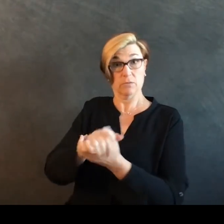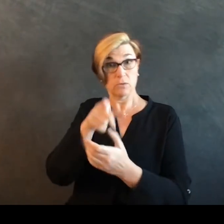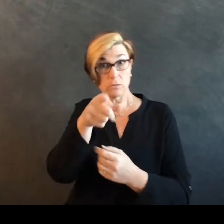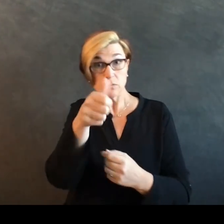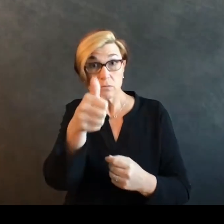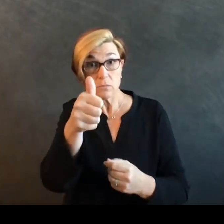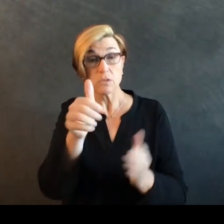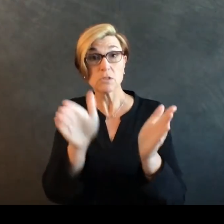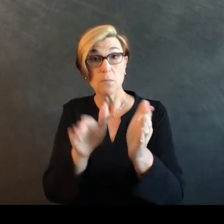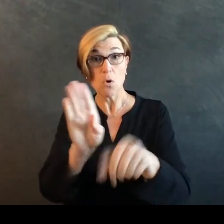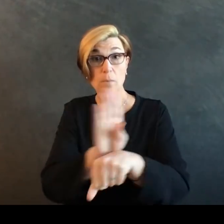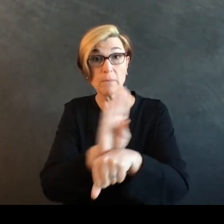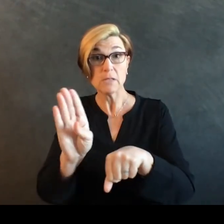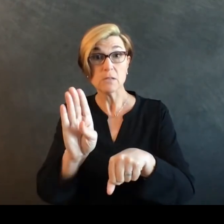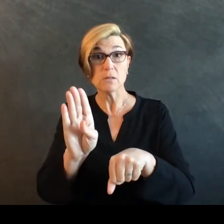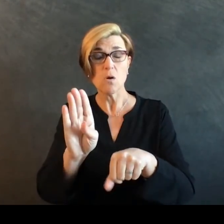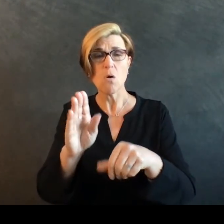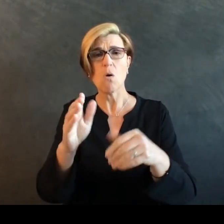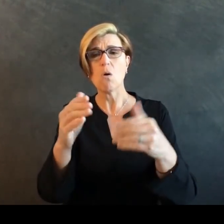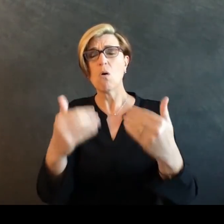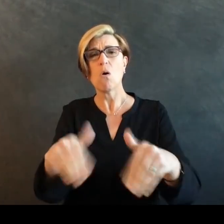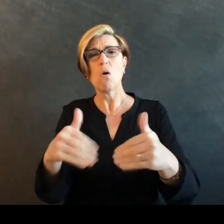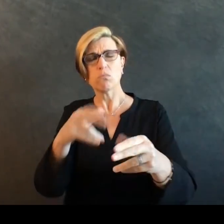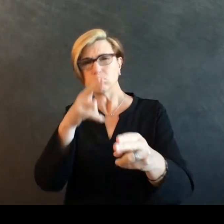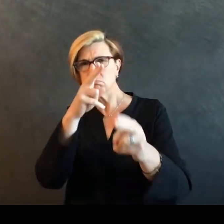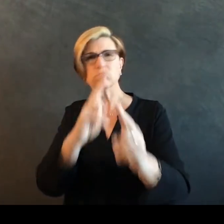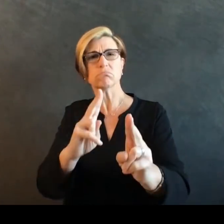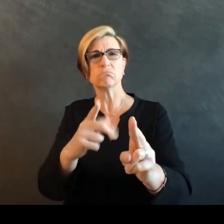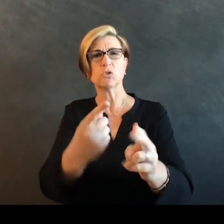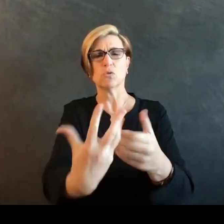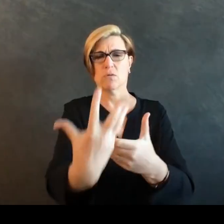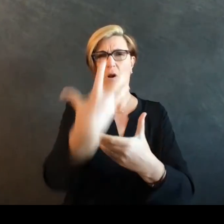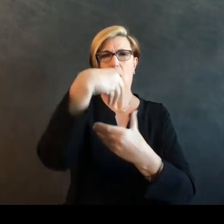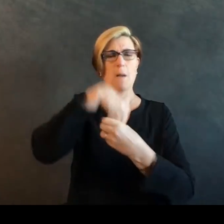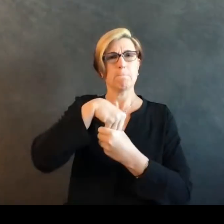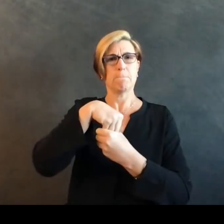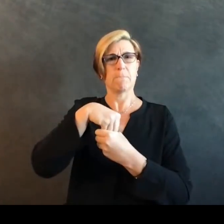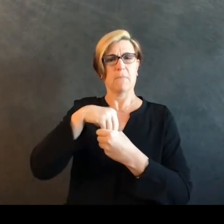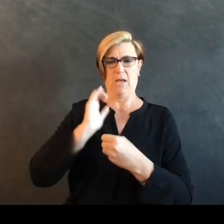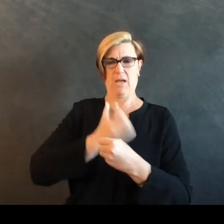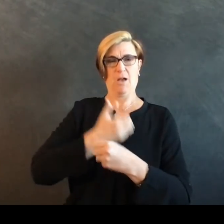a critical part of the economic fabric of this country and your viability is